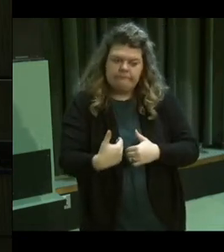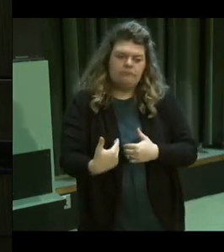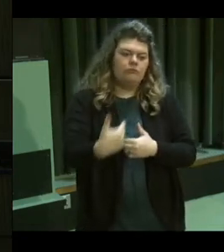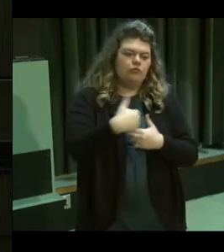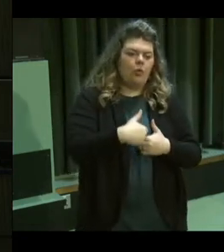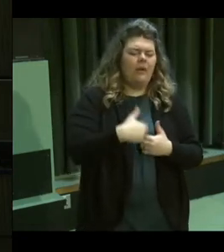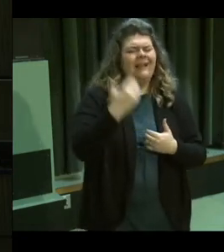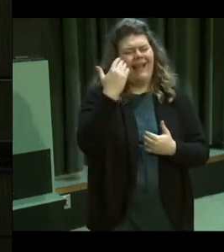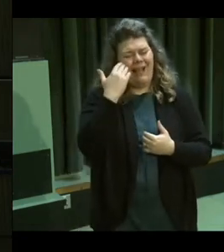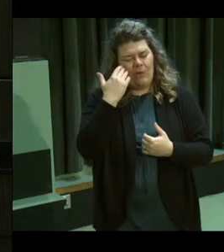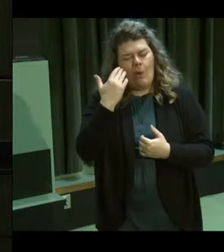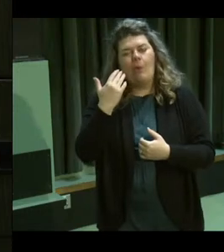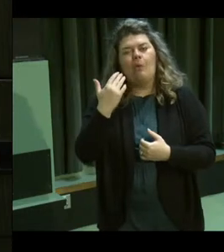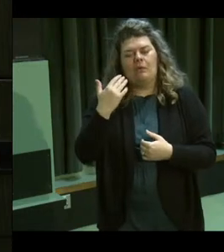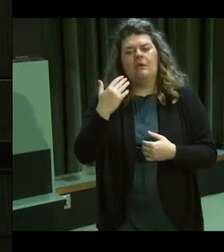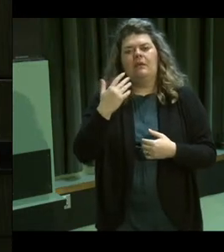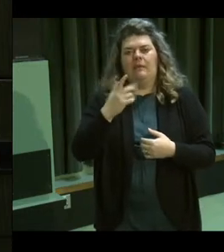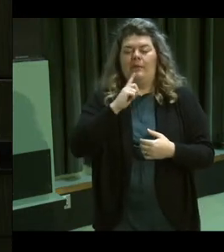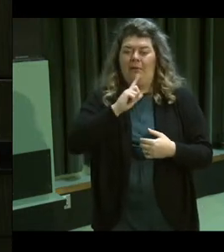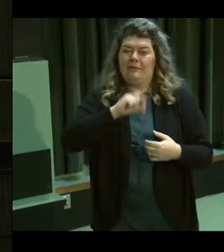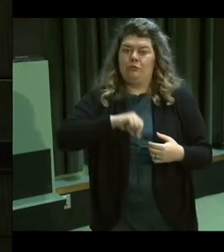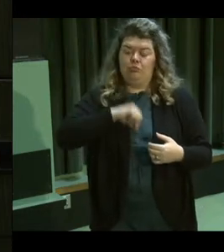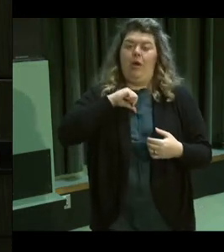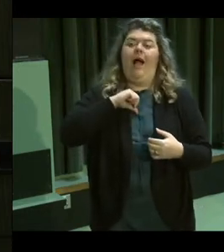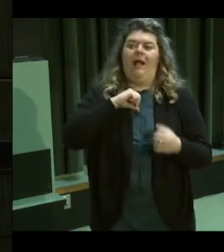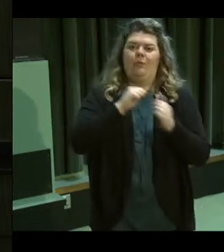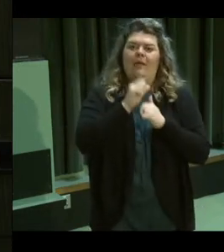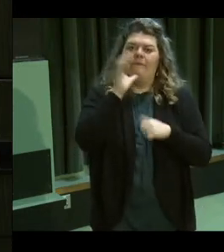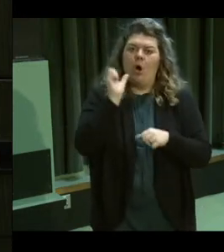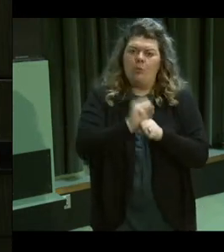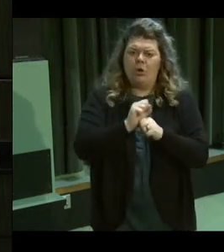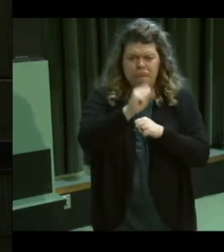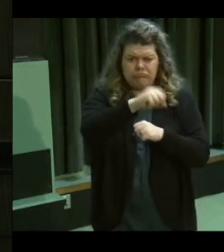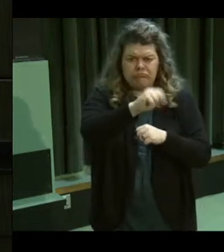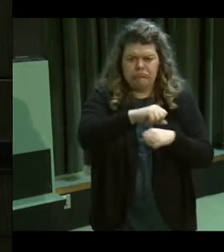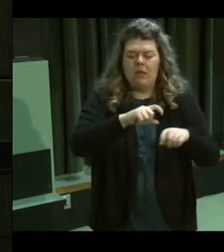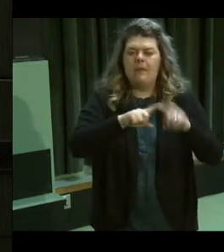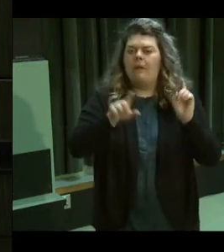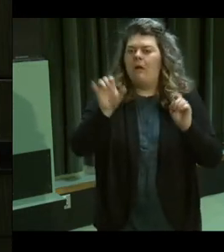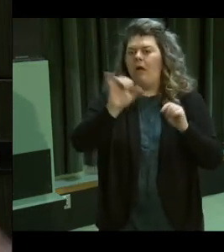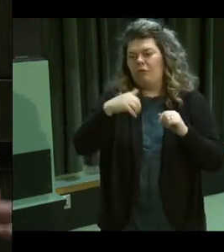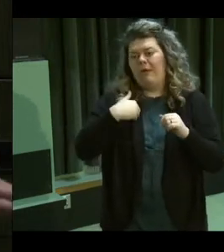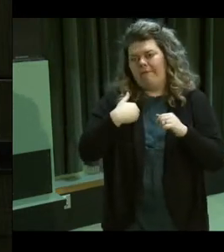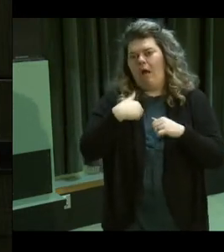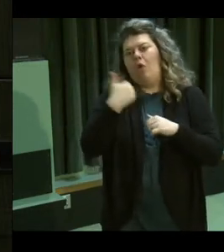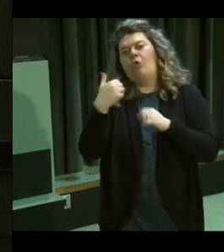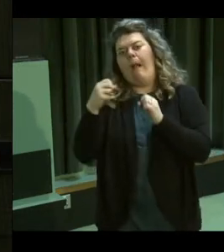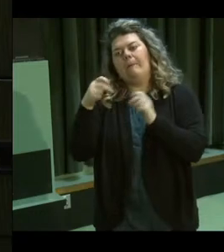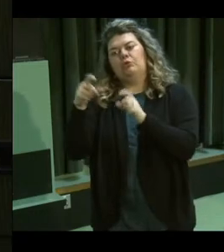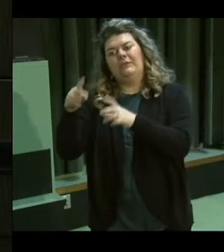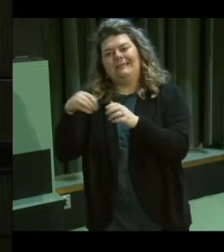though I know that there is, you know, pride in farm work, there